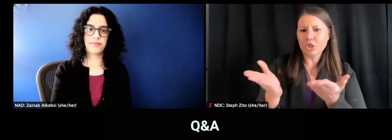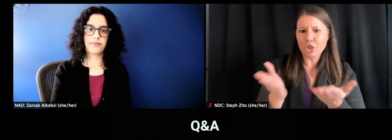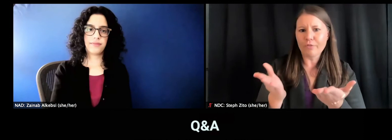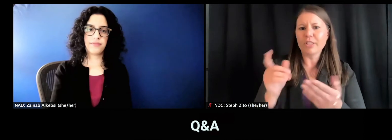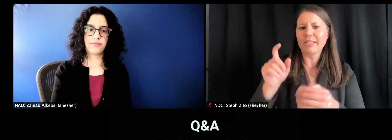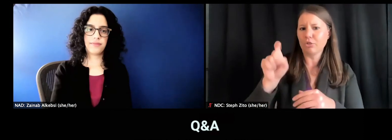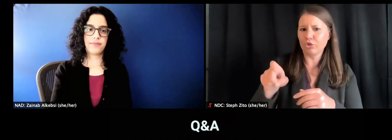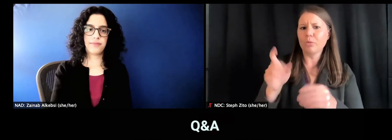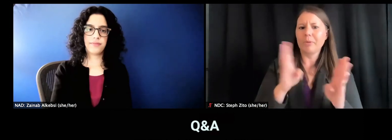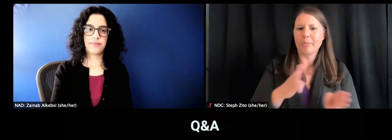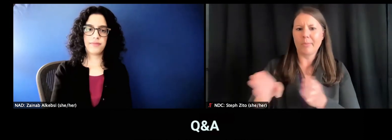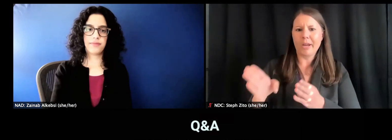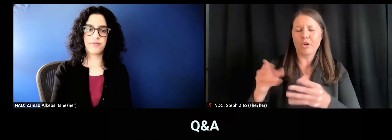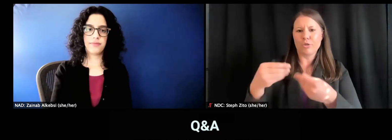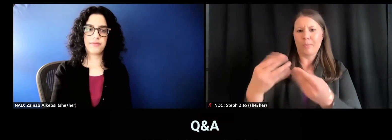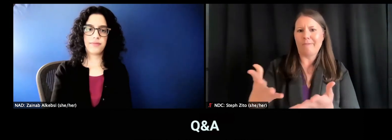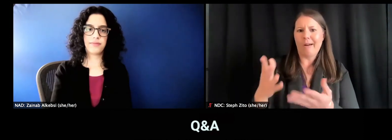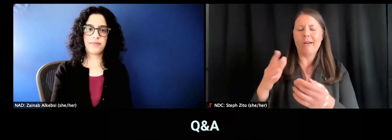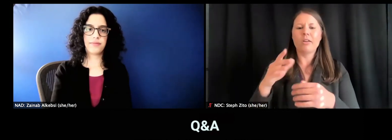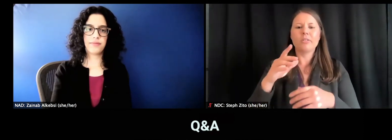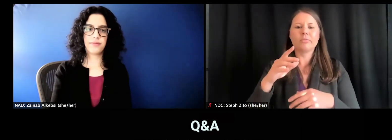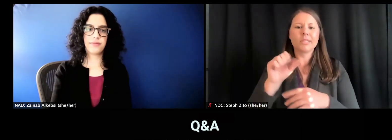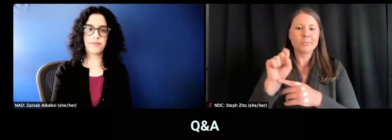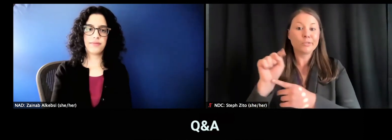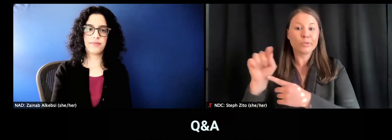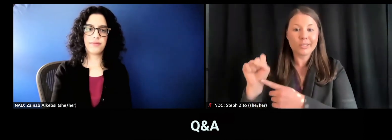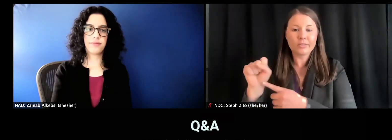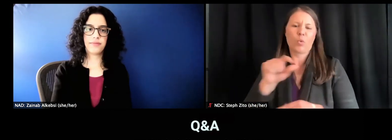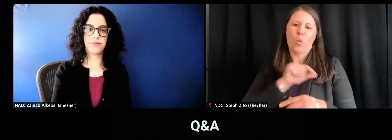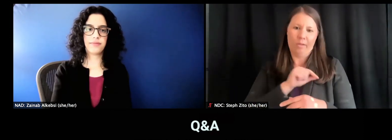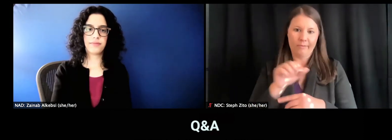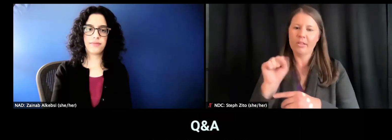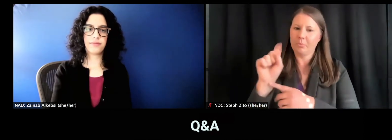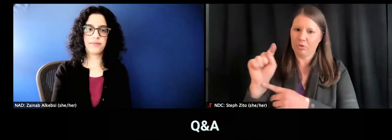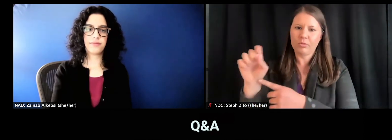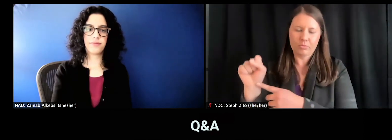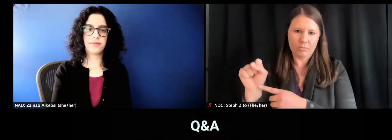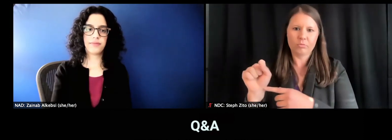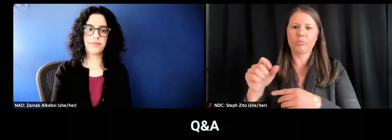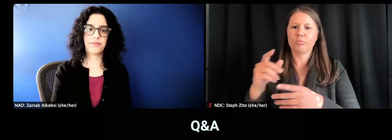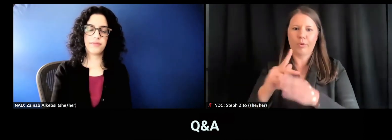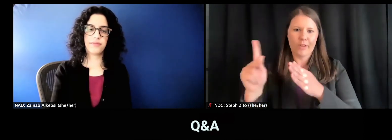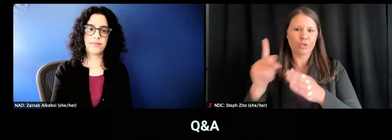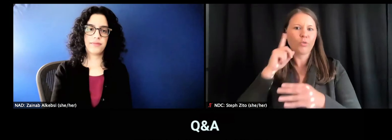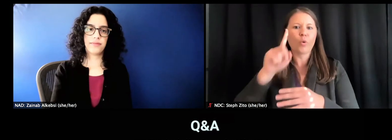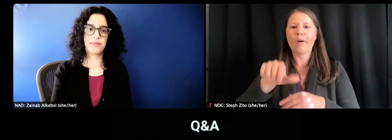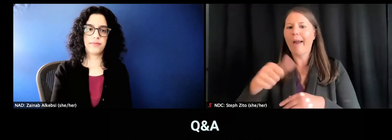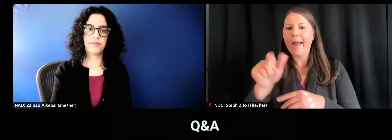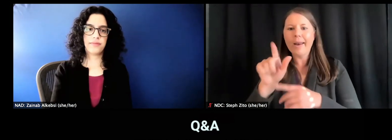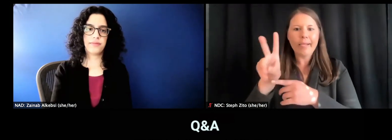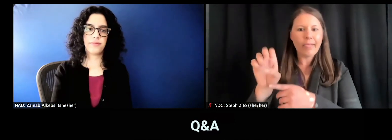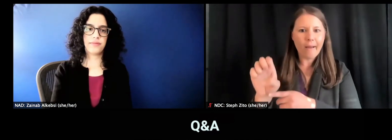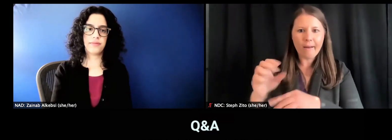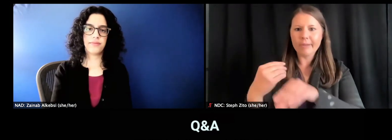The disability services office should be prepared to offer STTS, a qualified speech to text